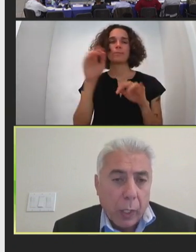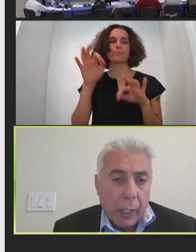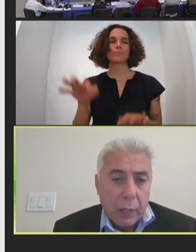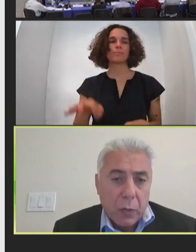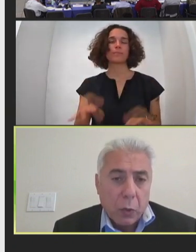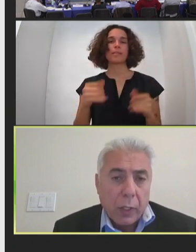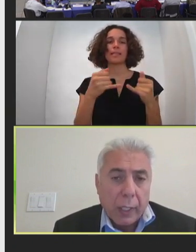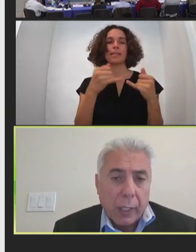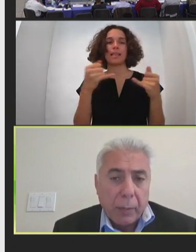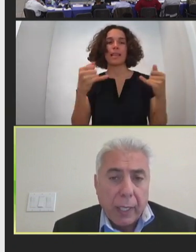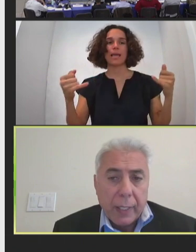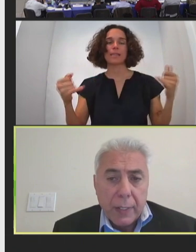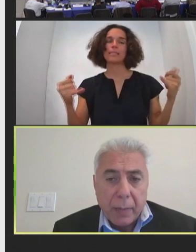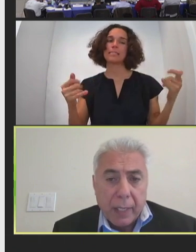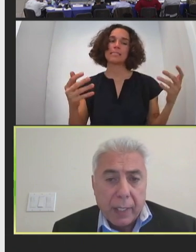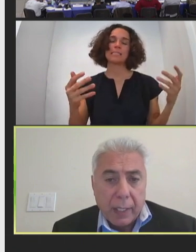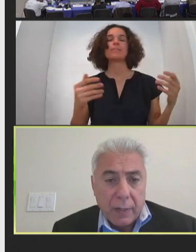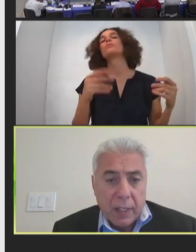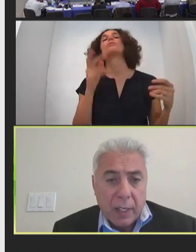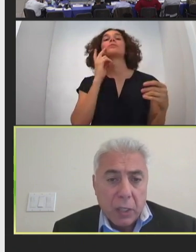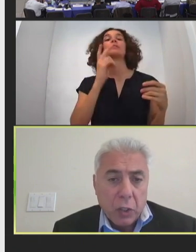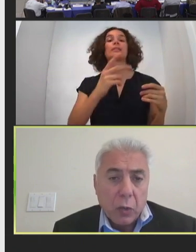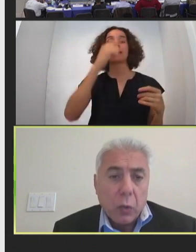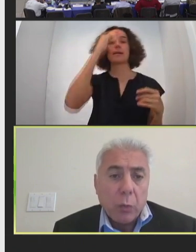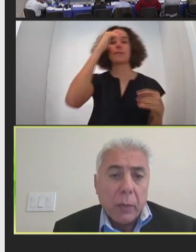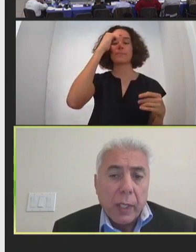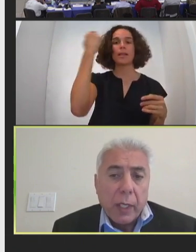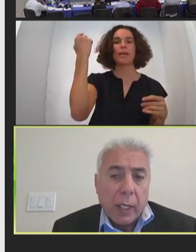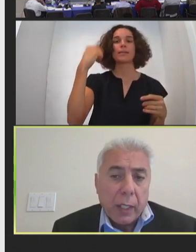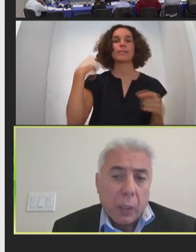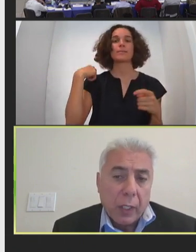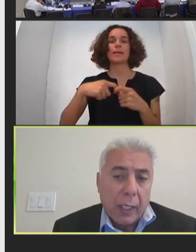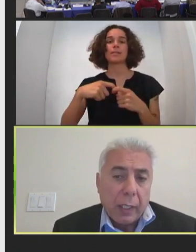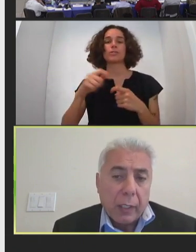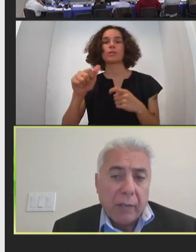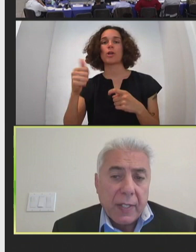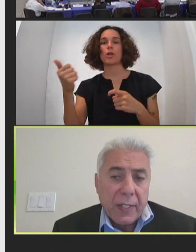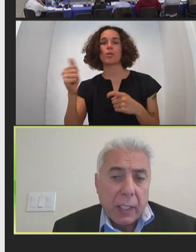White. So, you're looking at Black, Hispanic, and other racial group and looking at the vaccine,